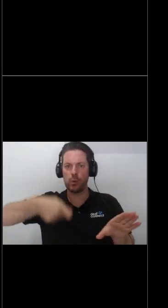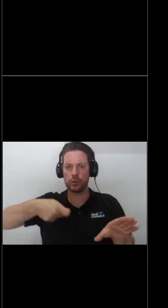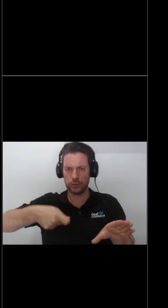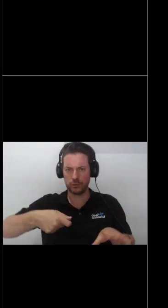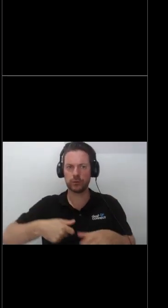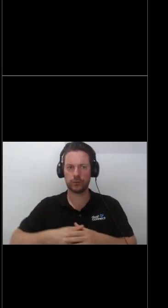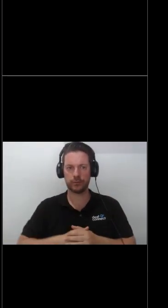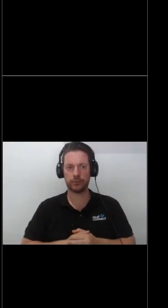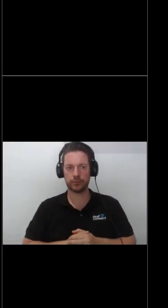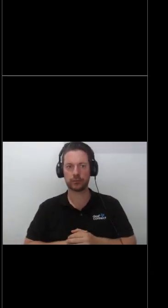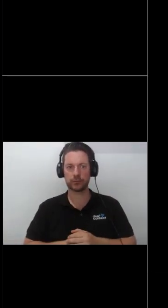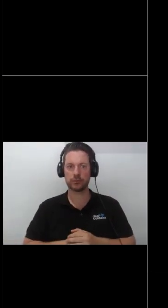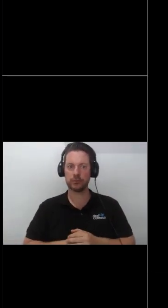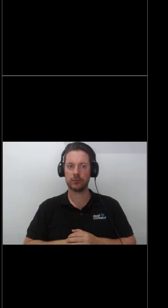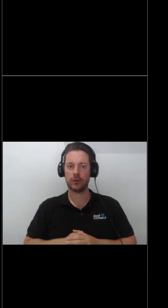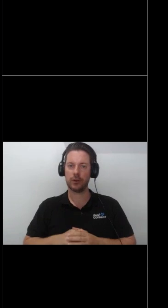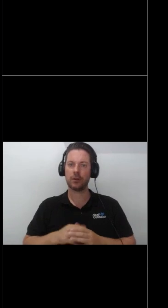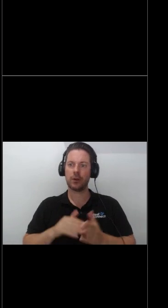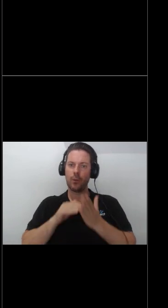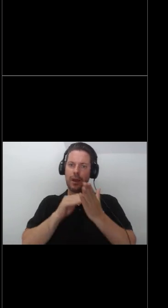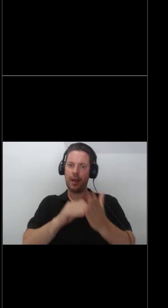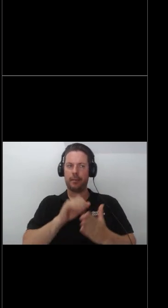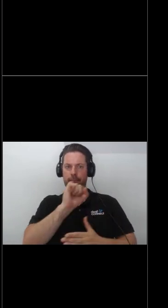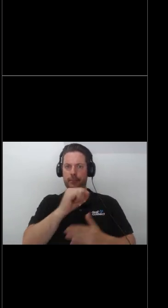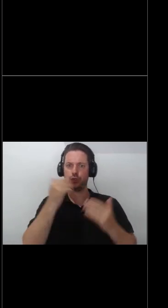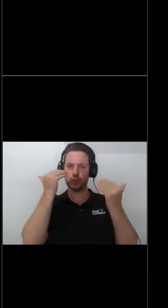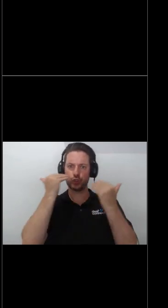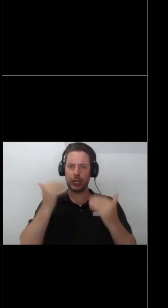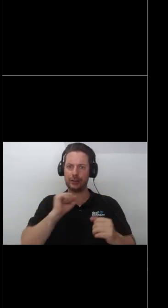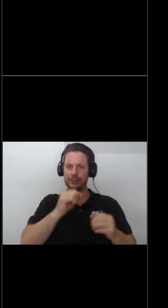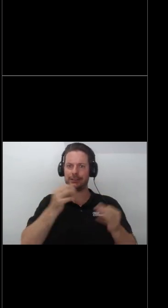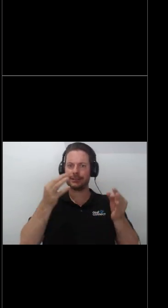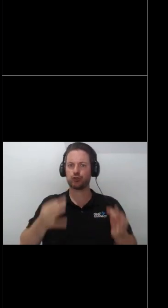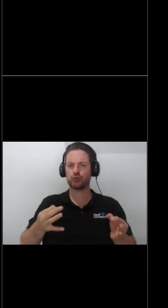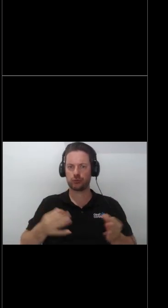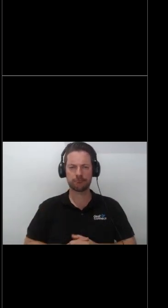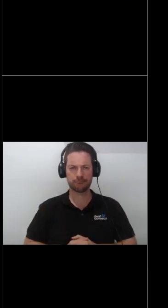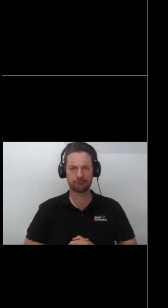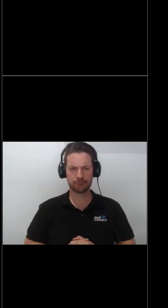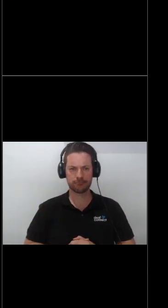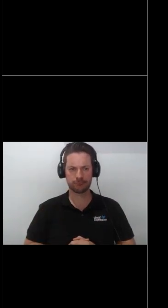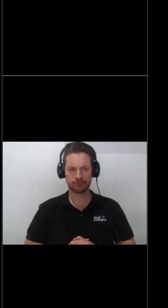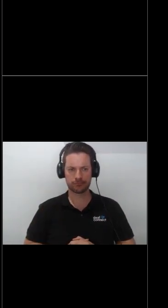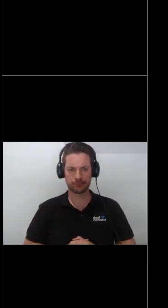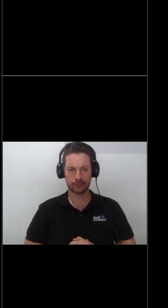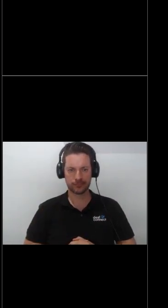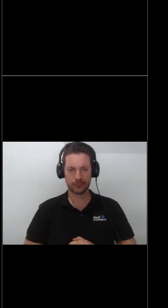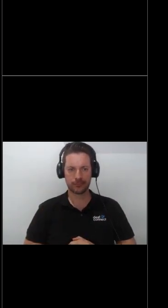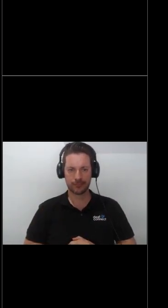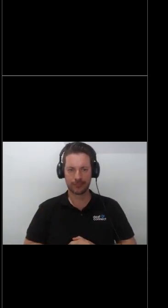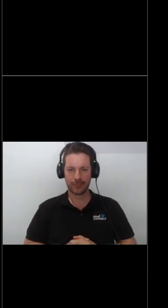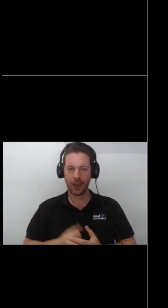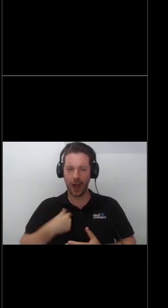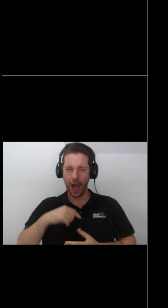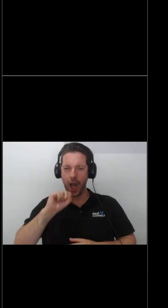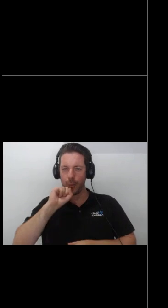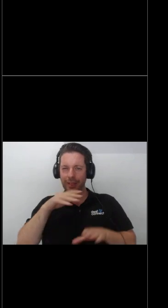to assist the court with making a decision. So I did just say to you, I would touch upon what is a serious offense